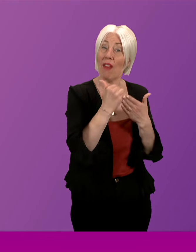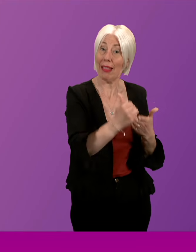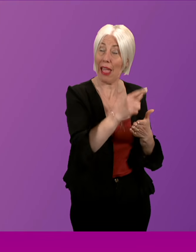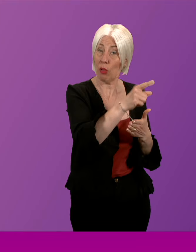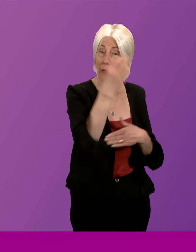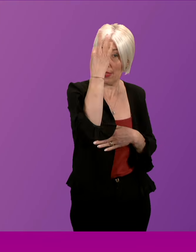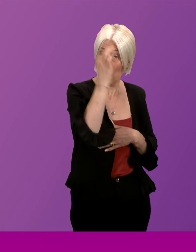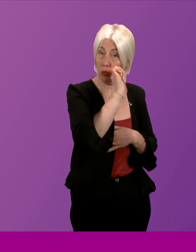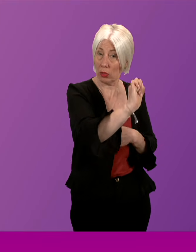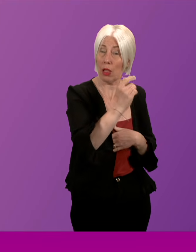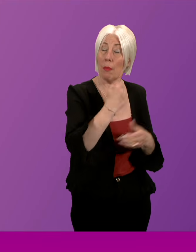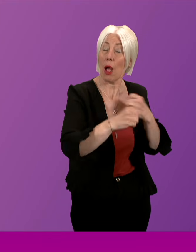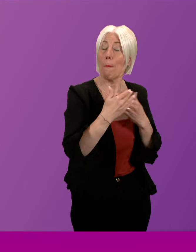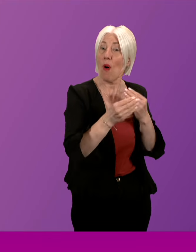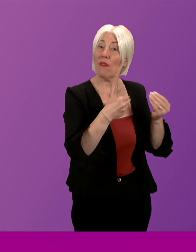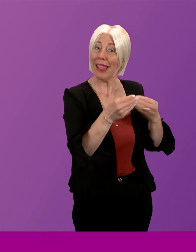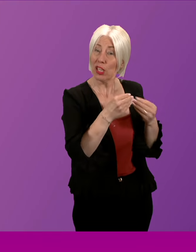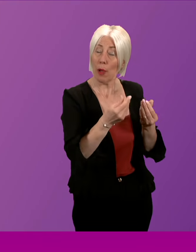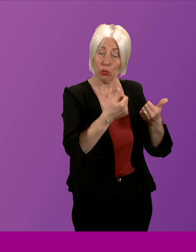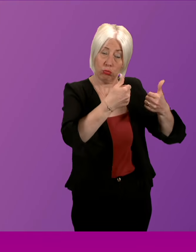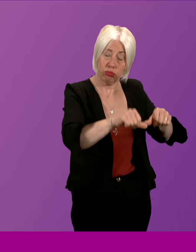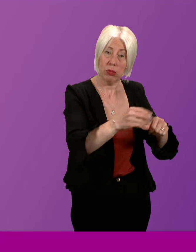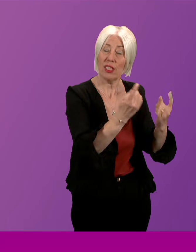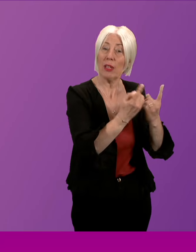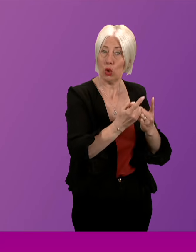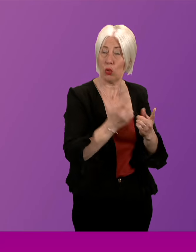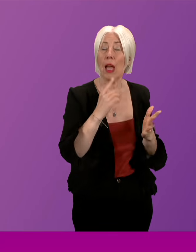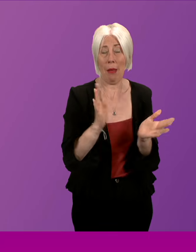some flexibility to resolve those issues, I am happy to confirm that in Parliament today.